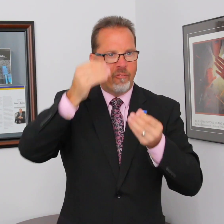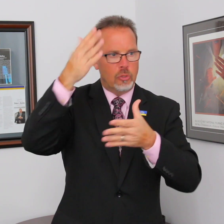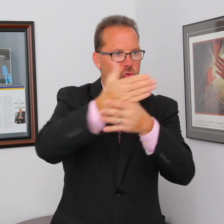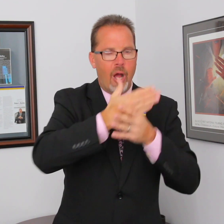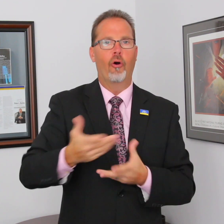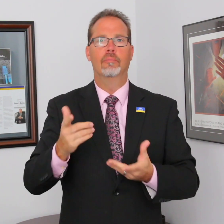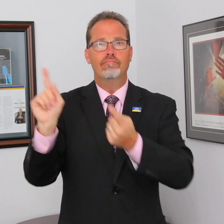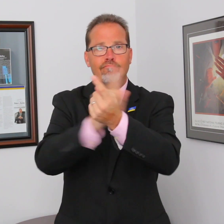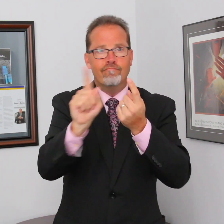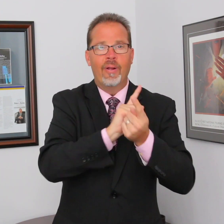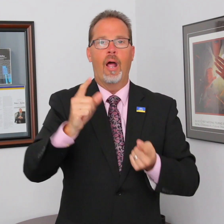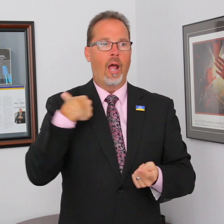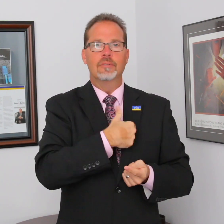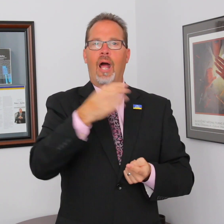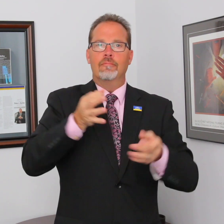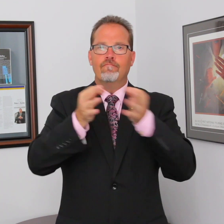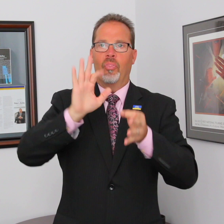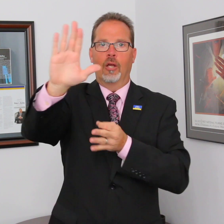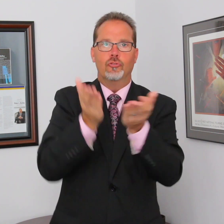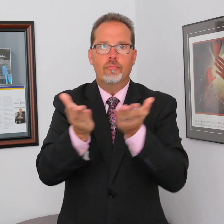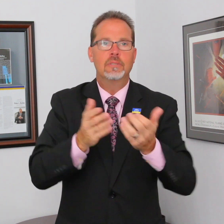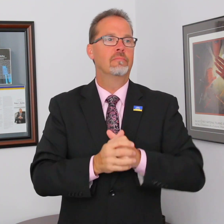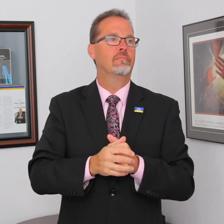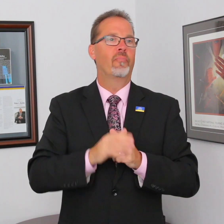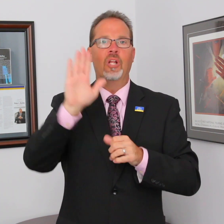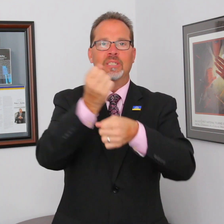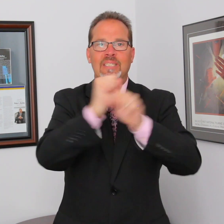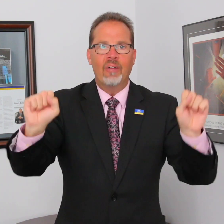successful citizen in the future. It was great for these first responders to